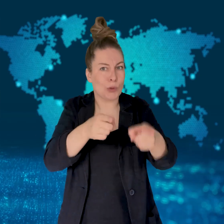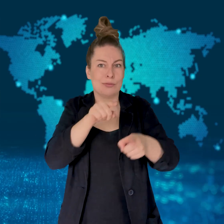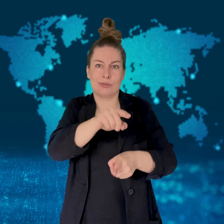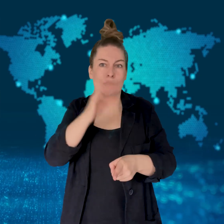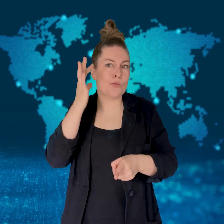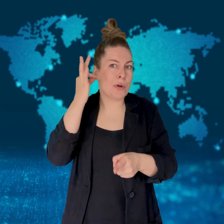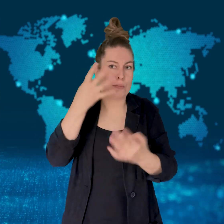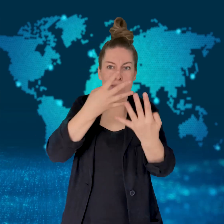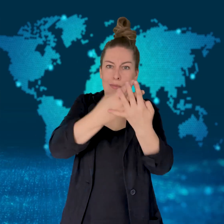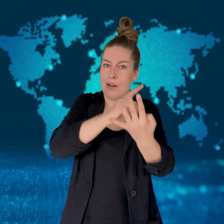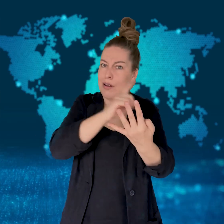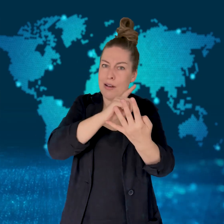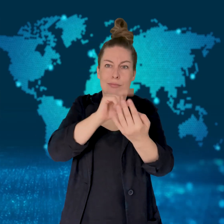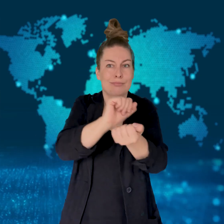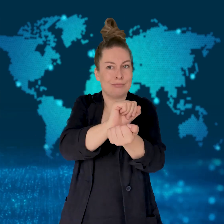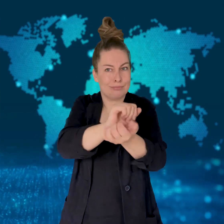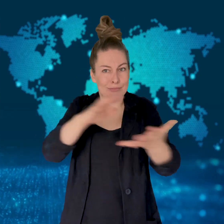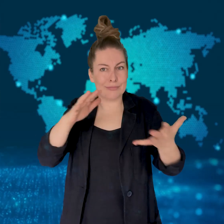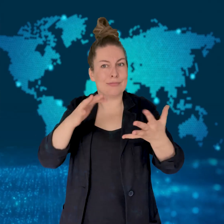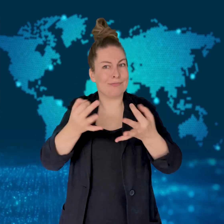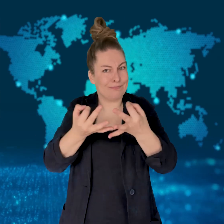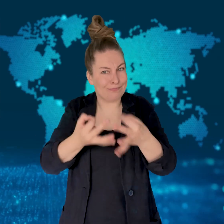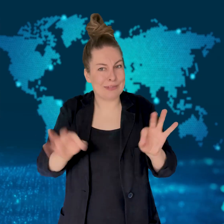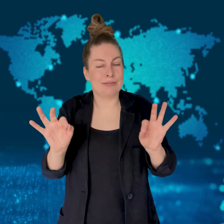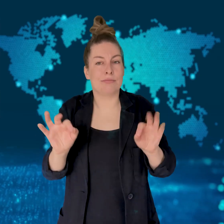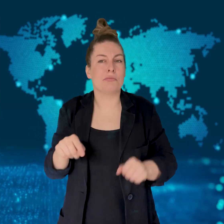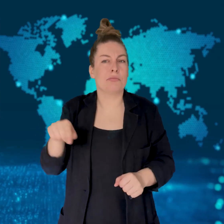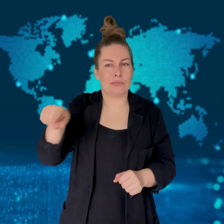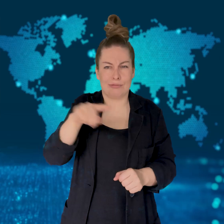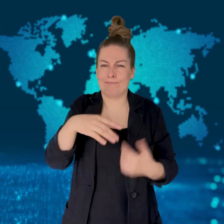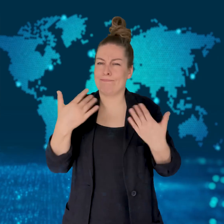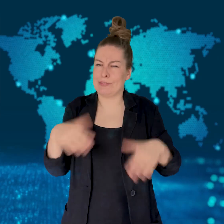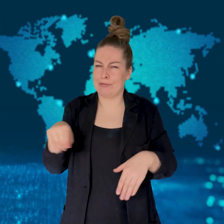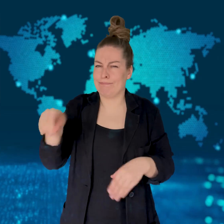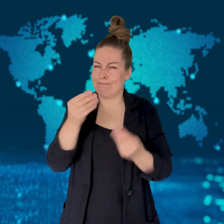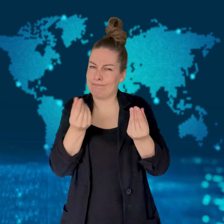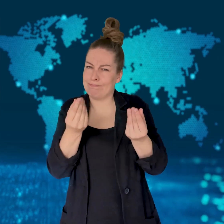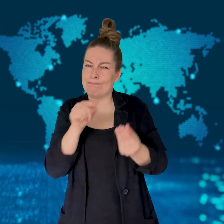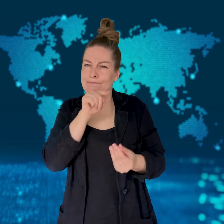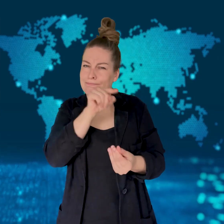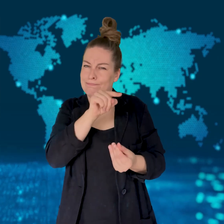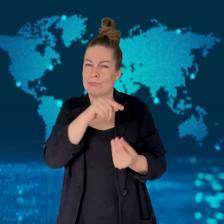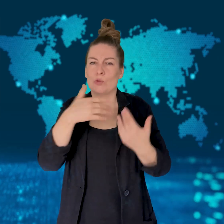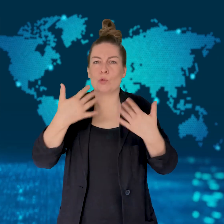They suspect that she has been subjected to both physical